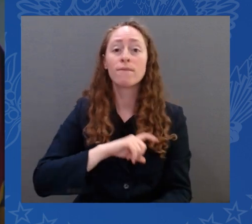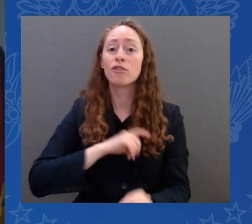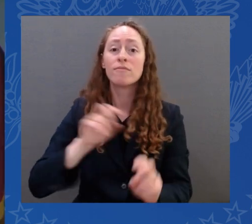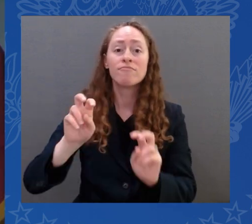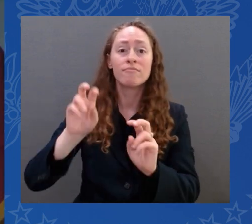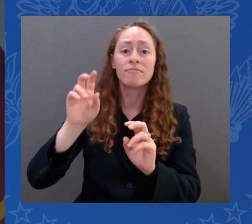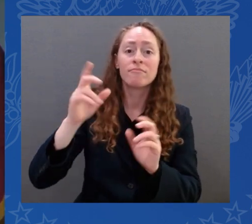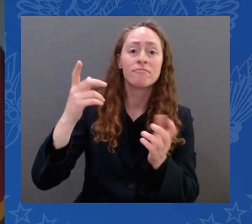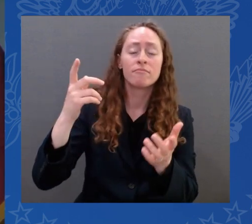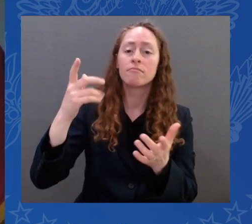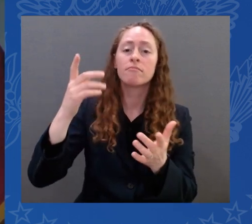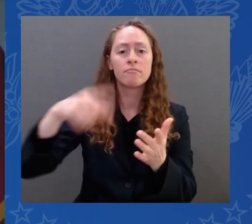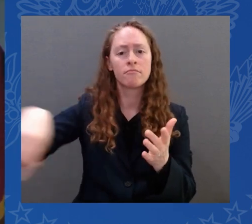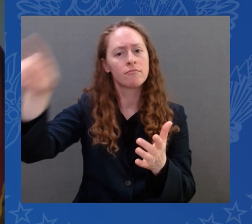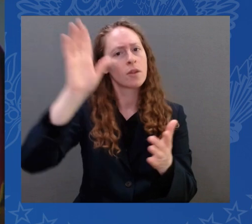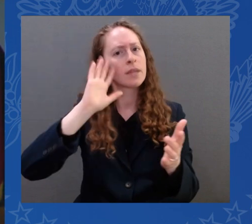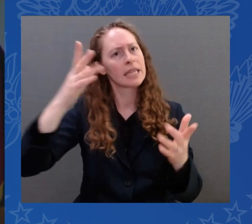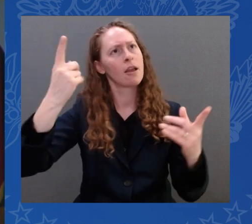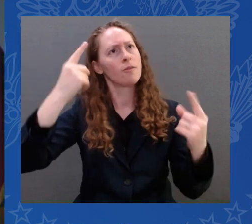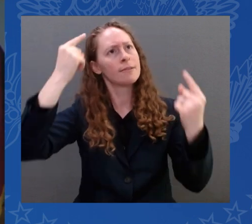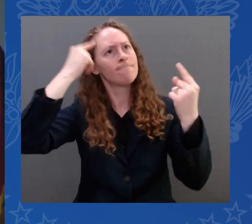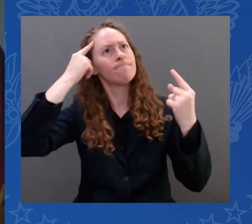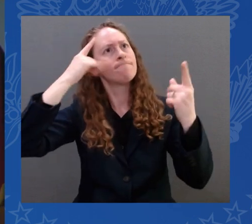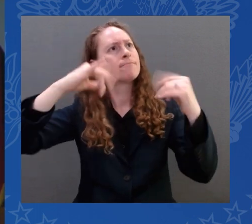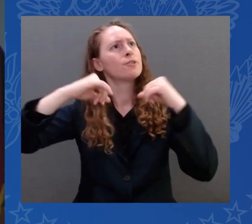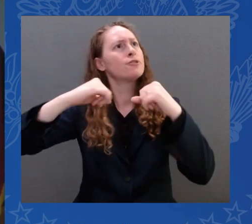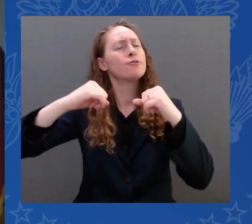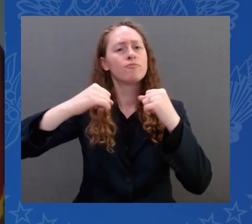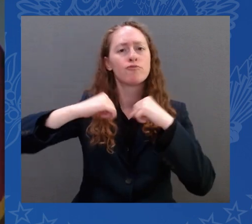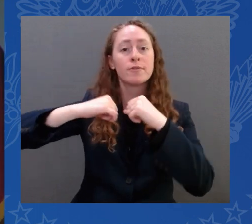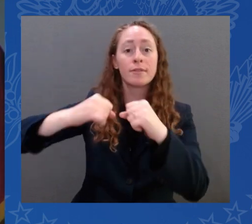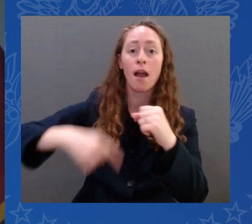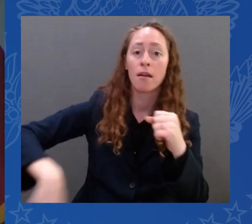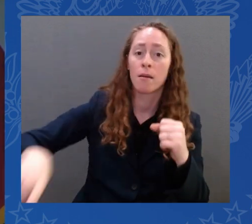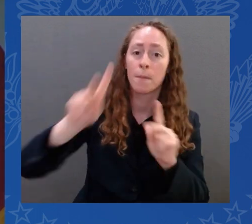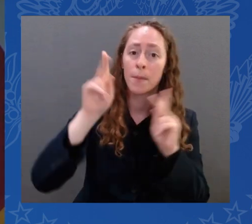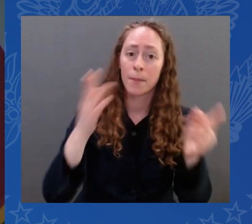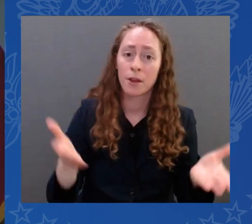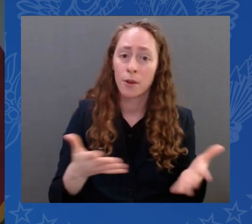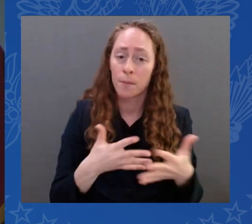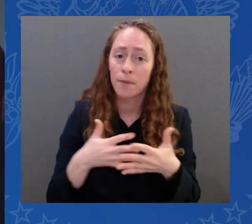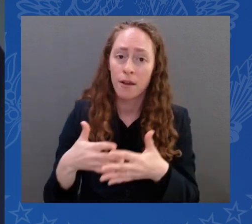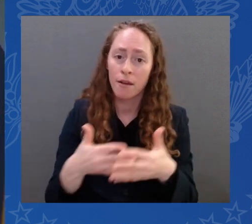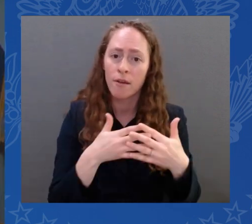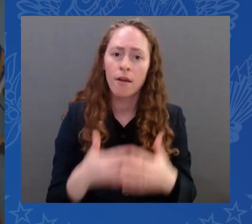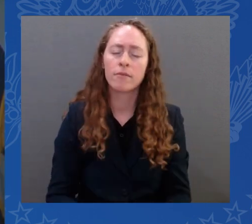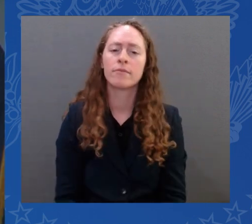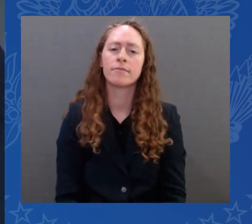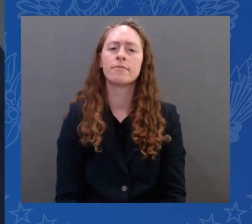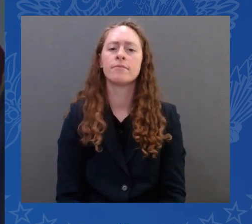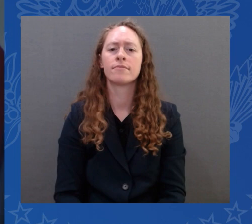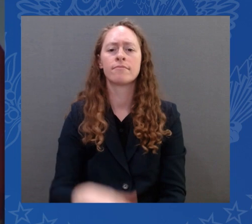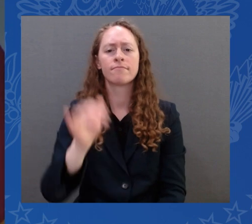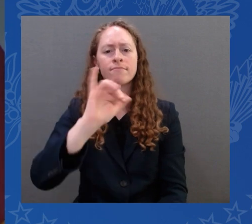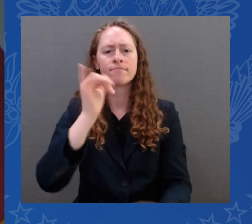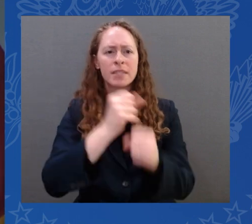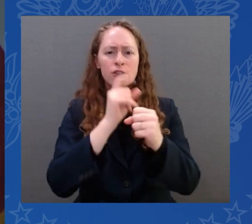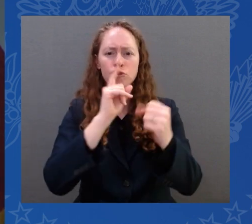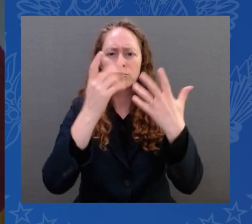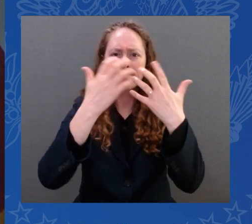and strengthen interoperability of -- with our allies and partners around the world. You've already started that work here at the Academy,